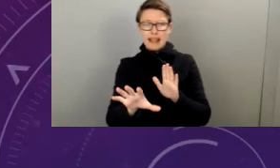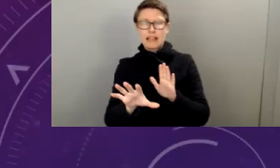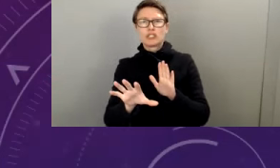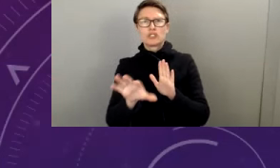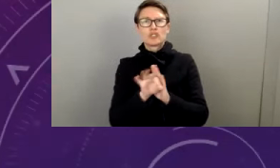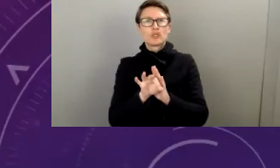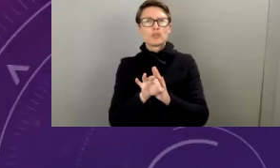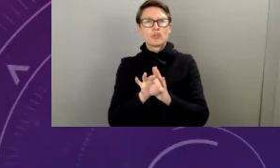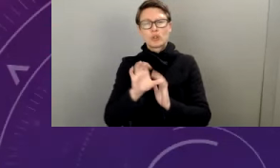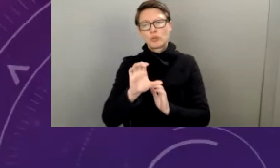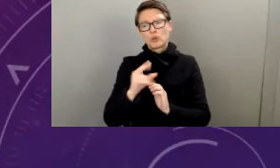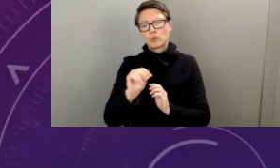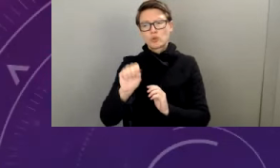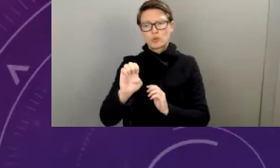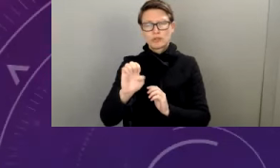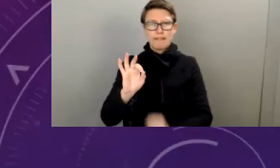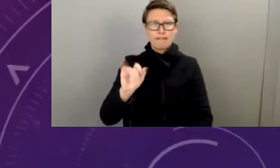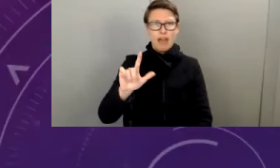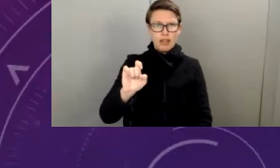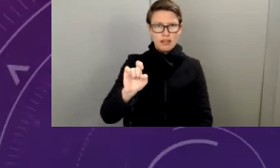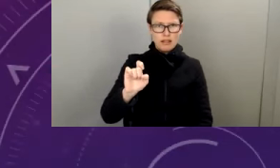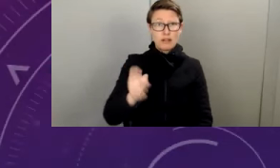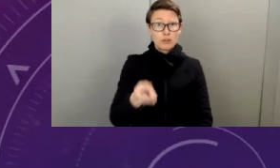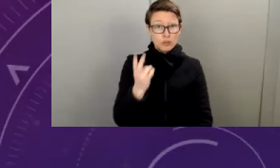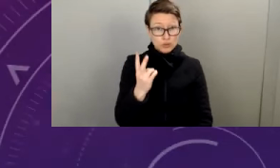So there's two sections. The first one is for